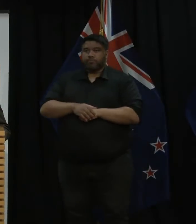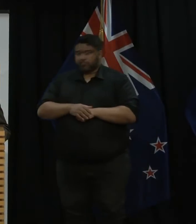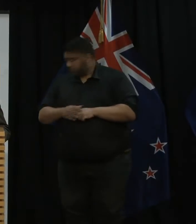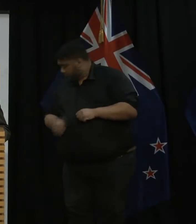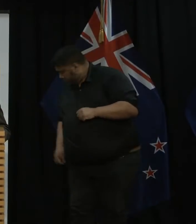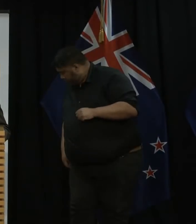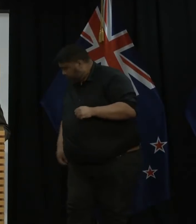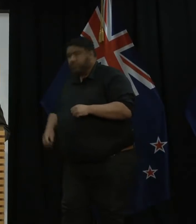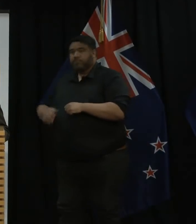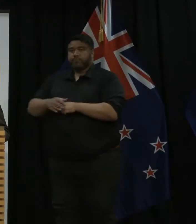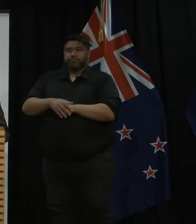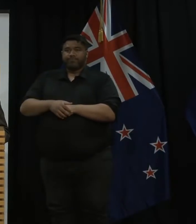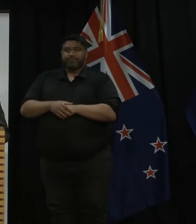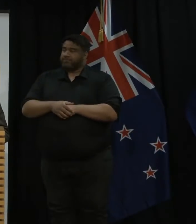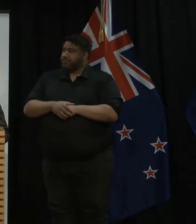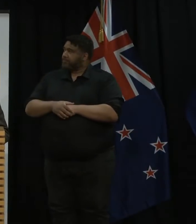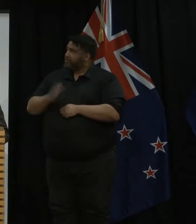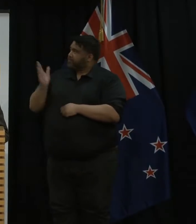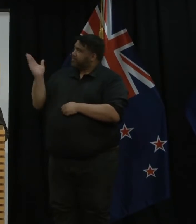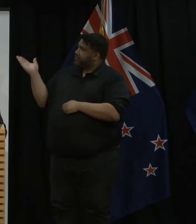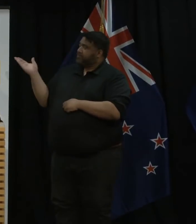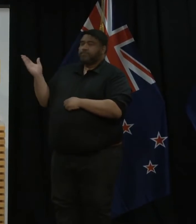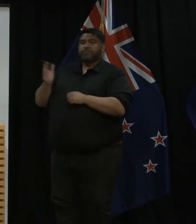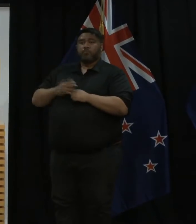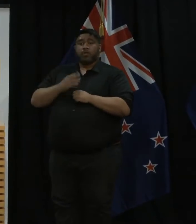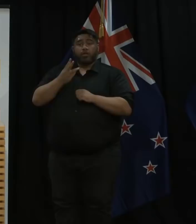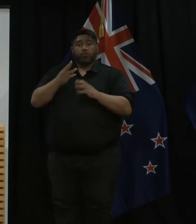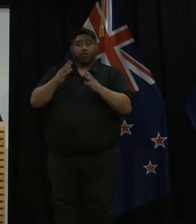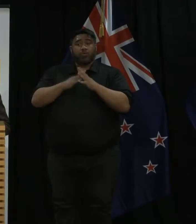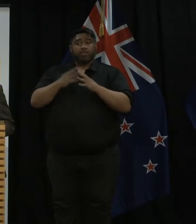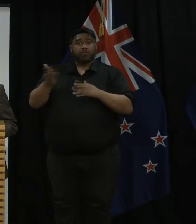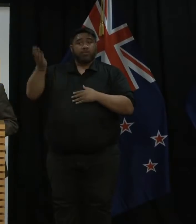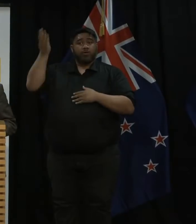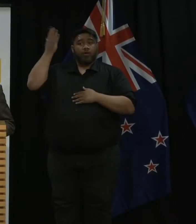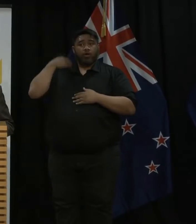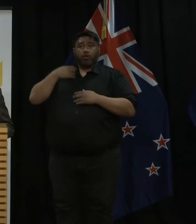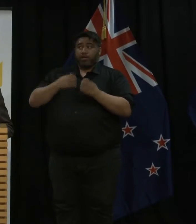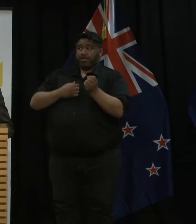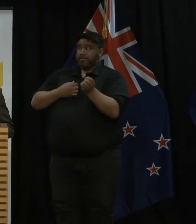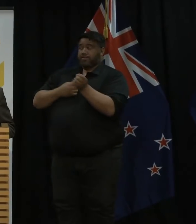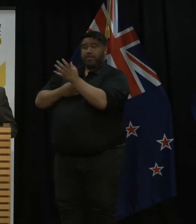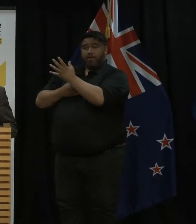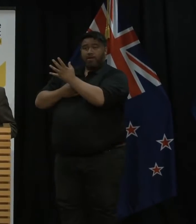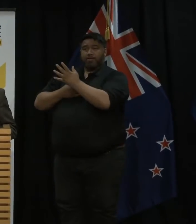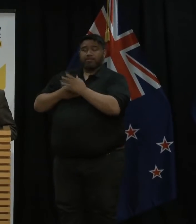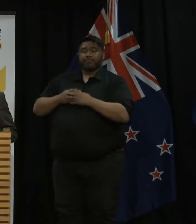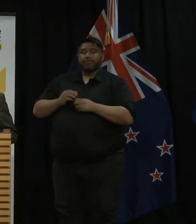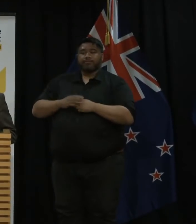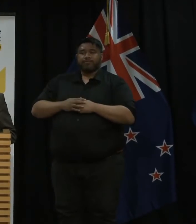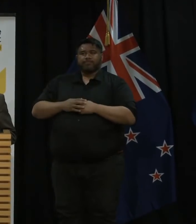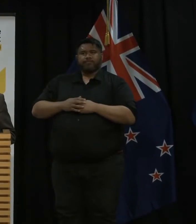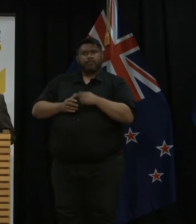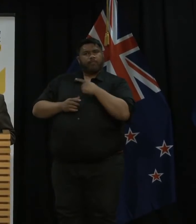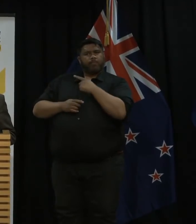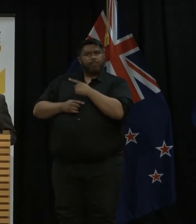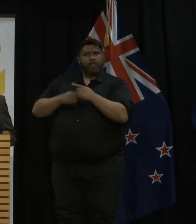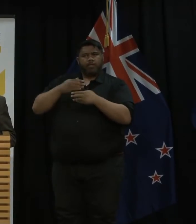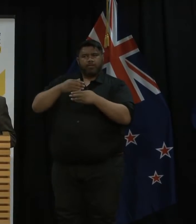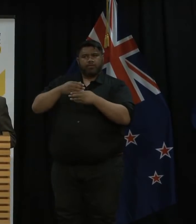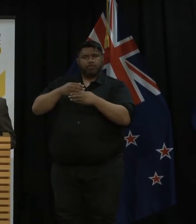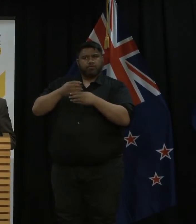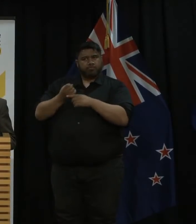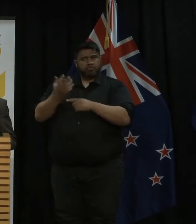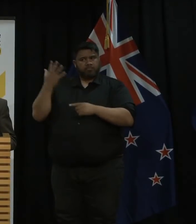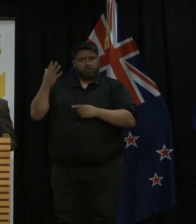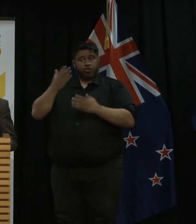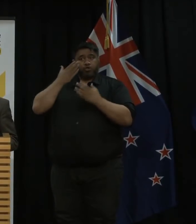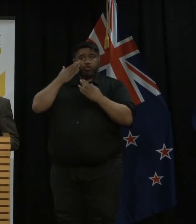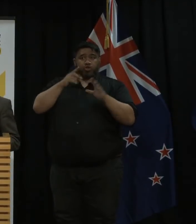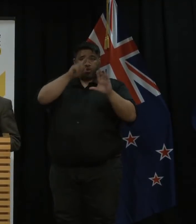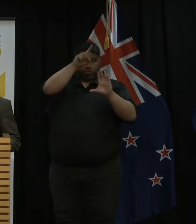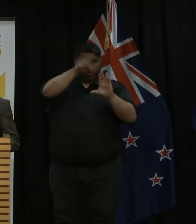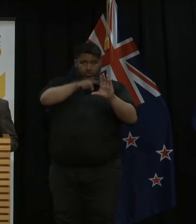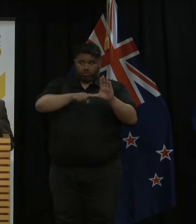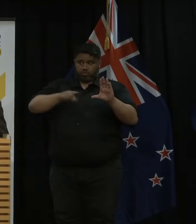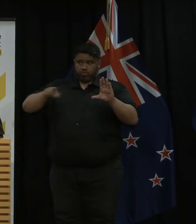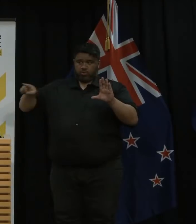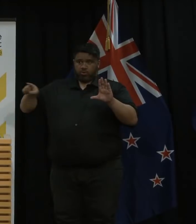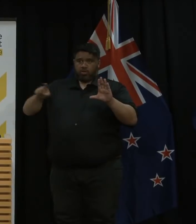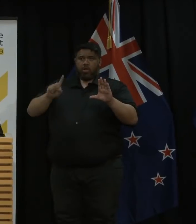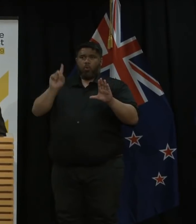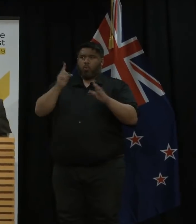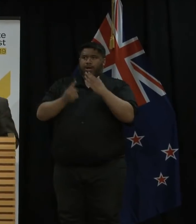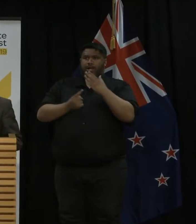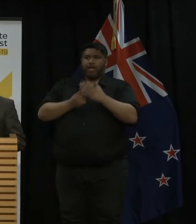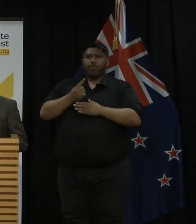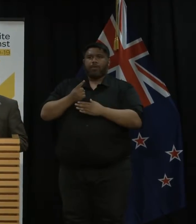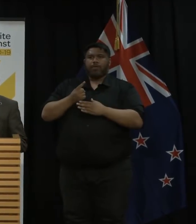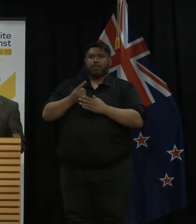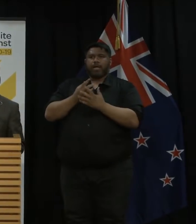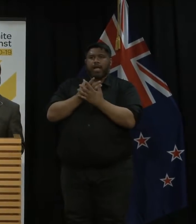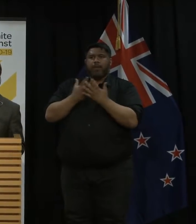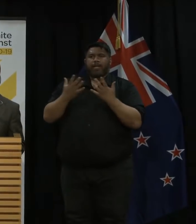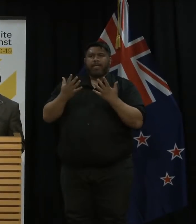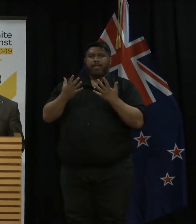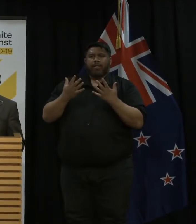Thank you.